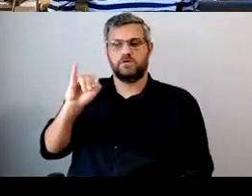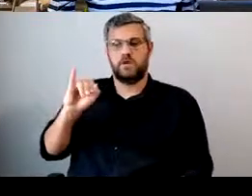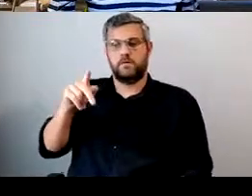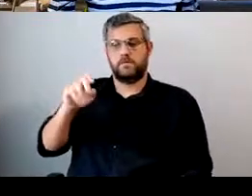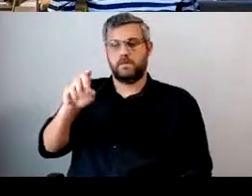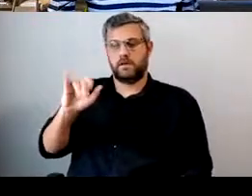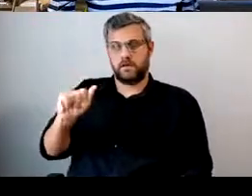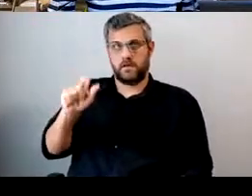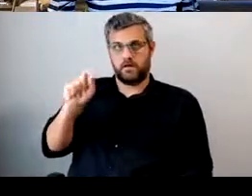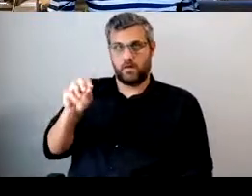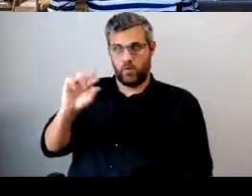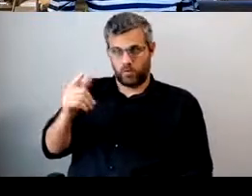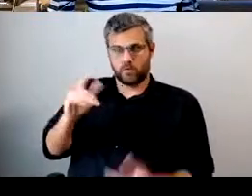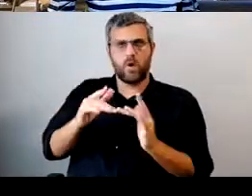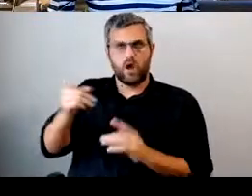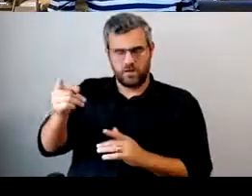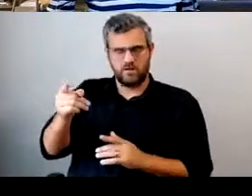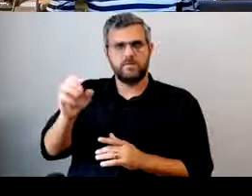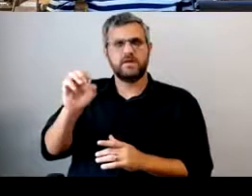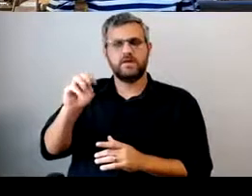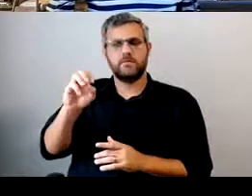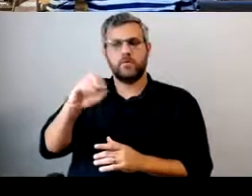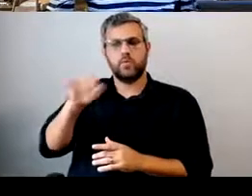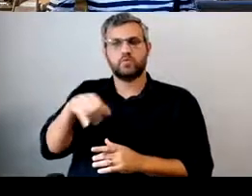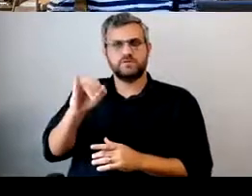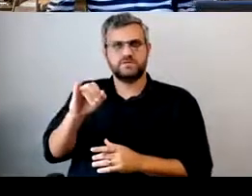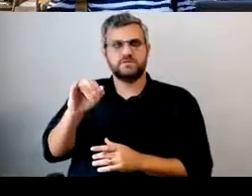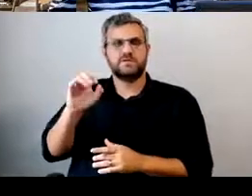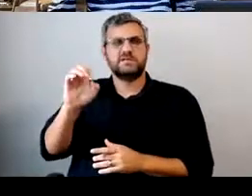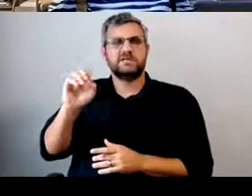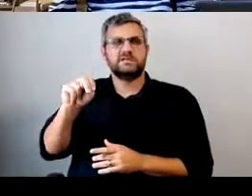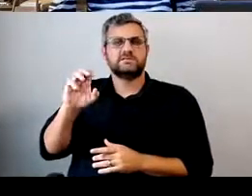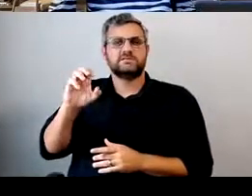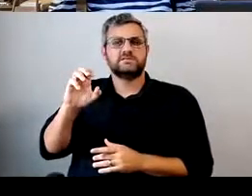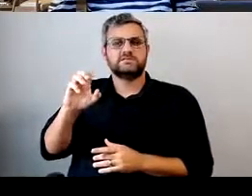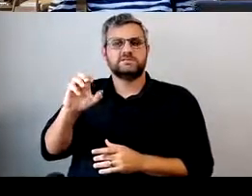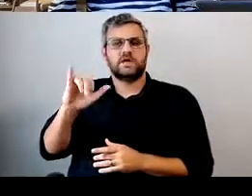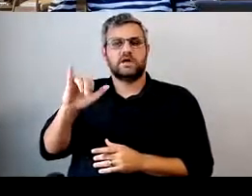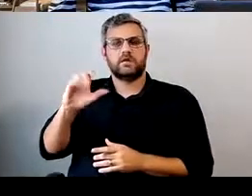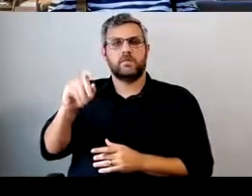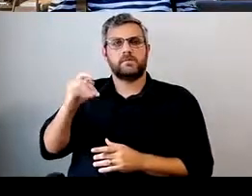which is an emoji encyclopedia. So you can actually pick up